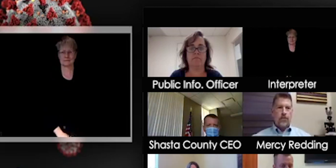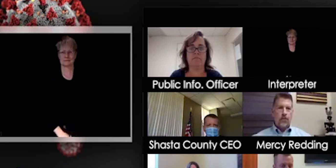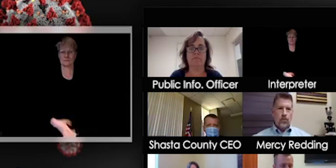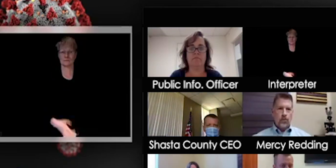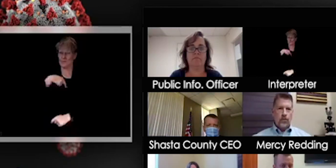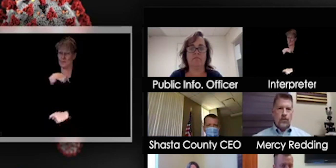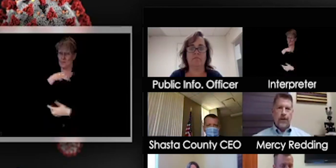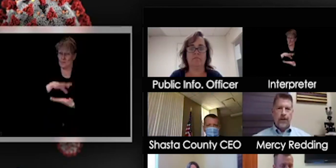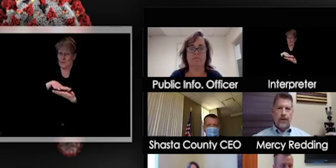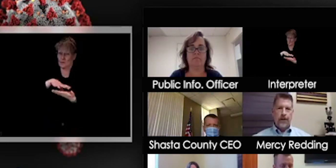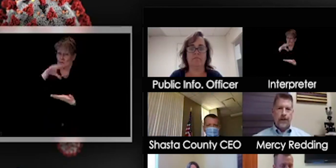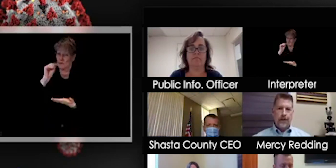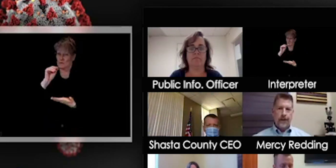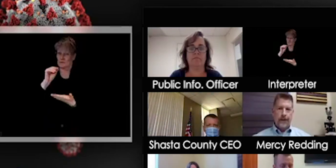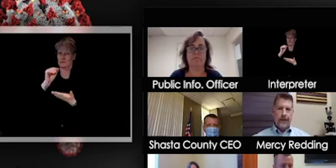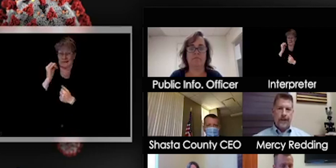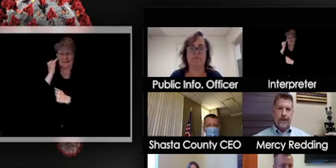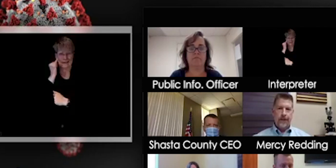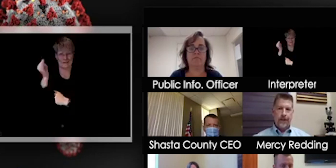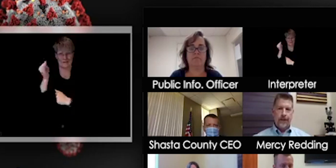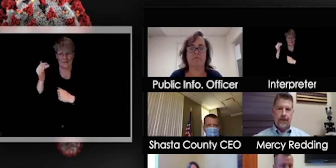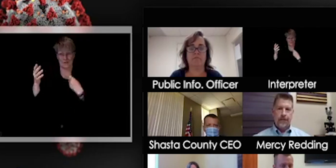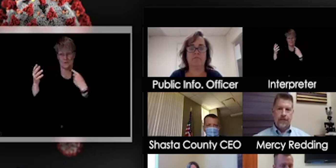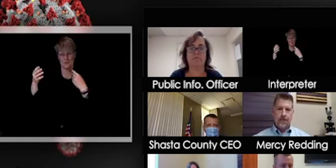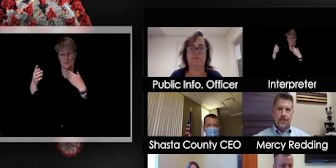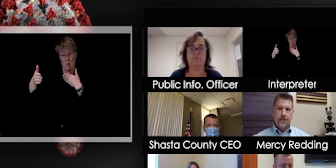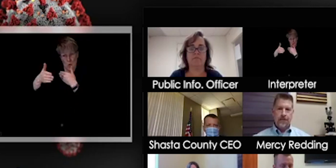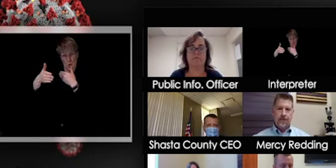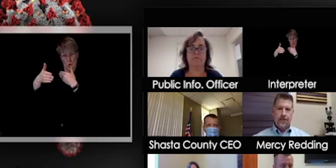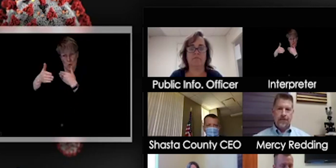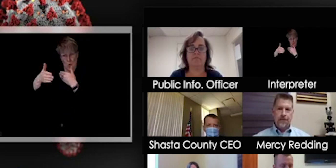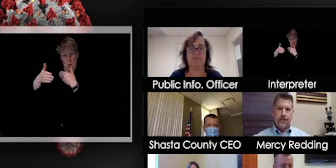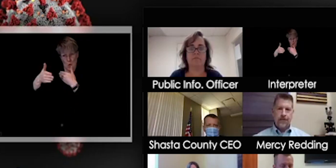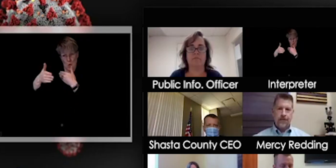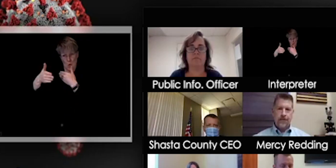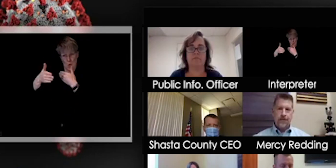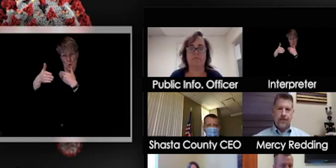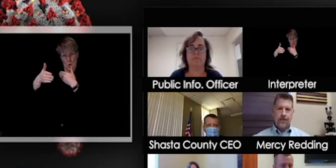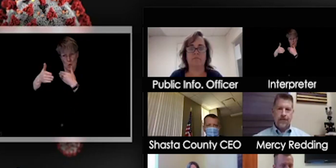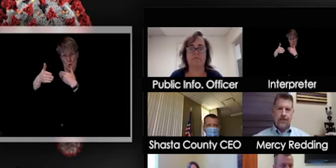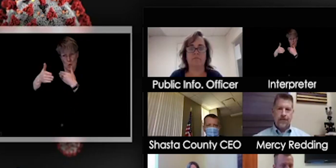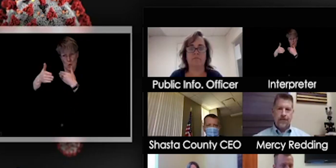and we're trying to reduce risk by doing that, but we're going to try to do so without damaging